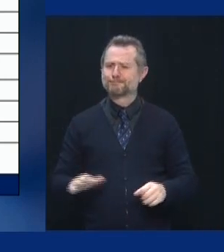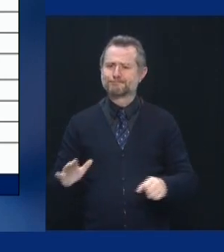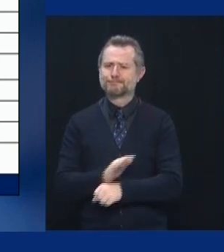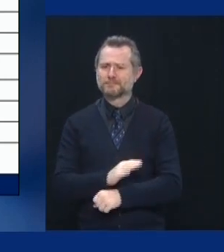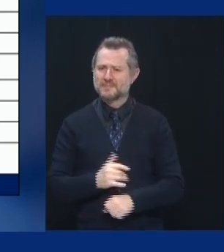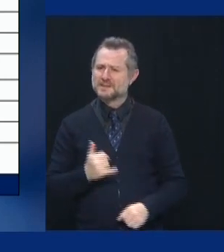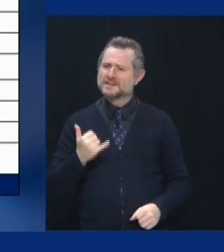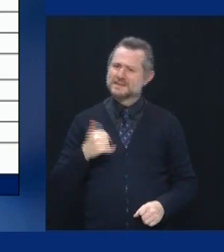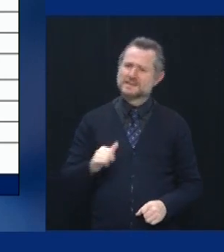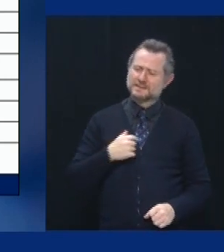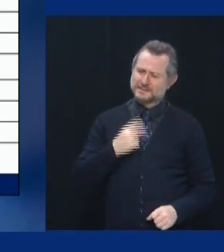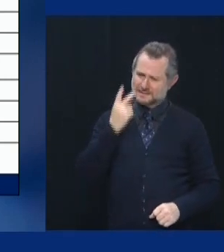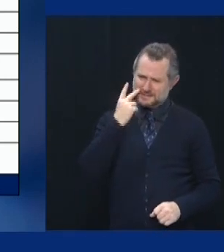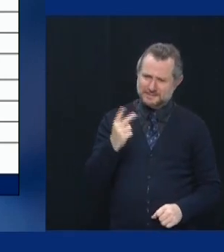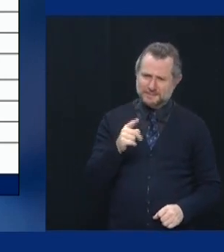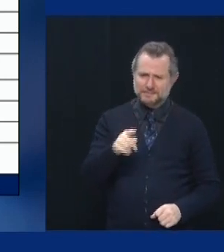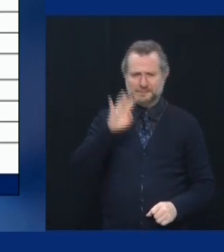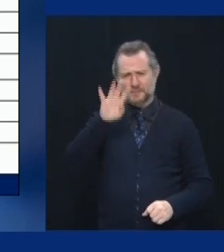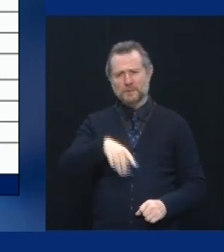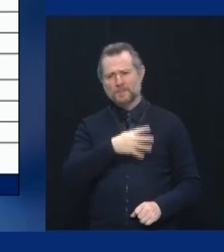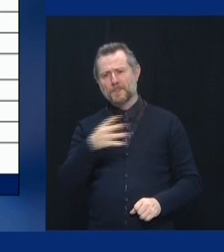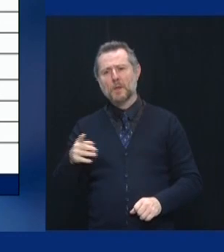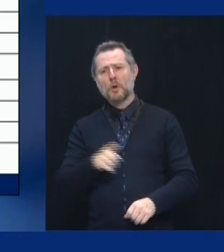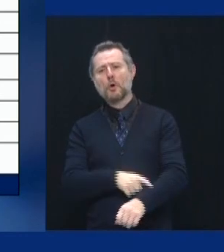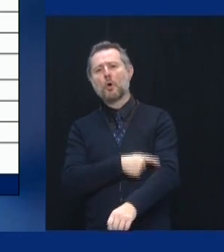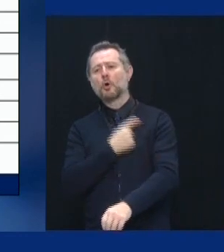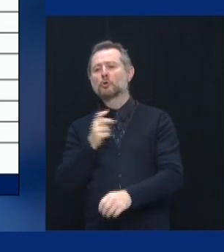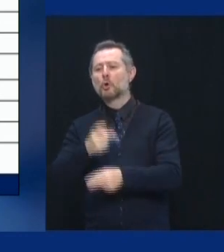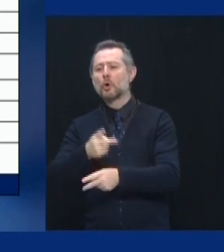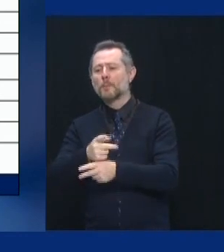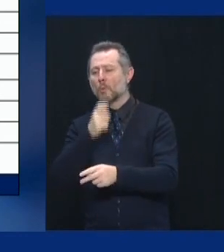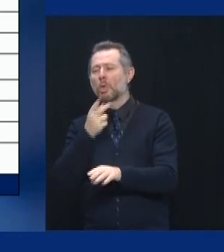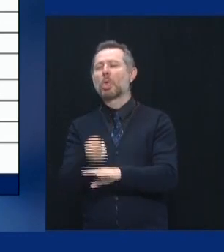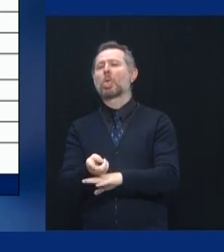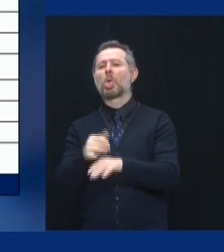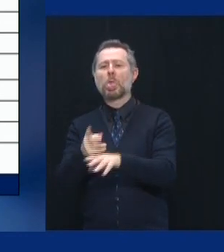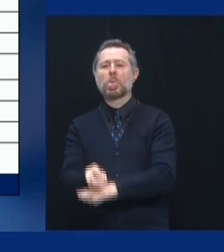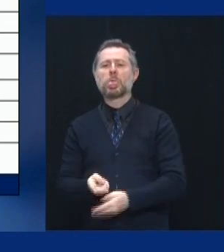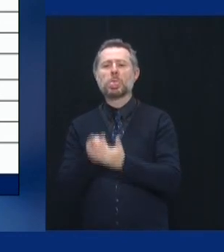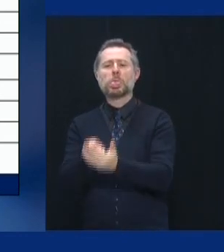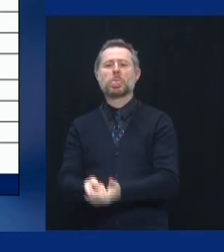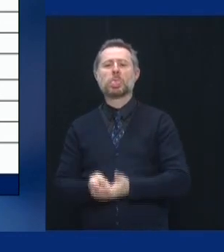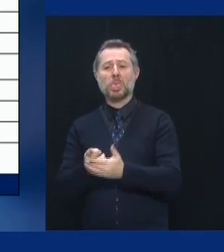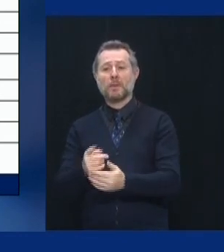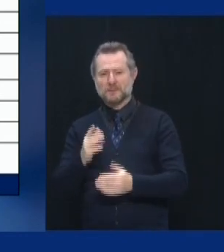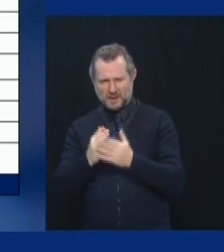BUT THIS HAS BEEN GETTING 100% OF THE NURSING HOMES DONE IS A BIG L$ DEAL.